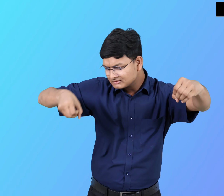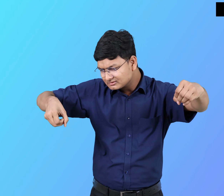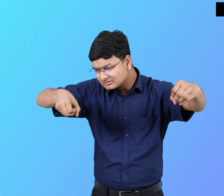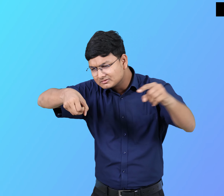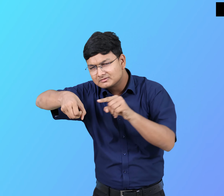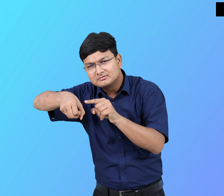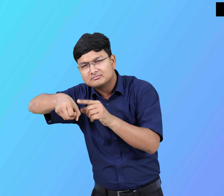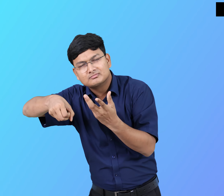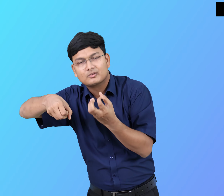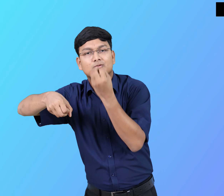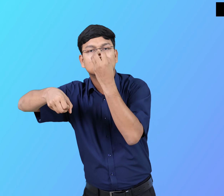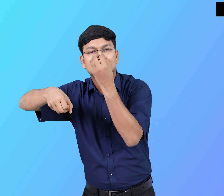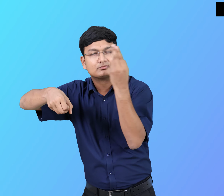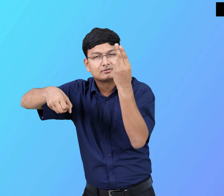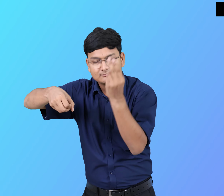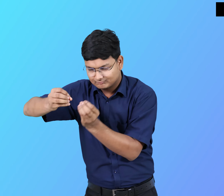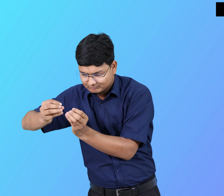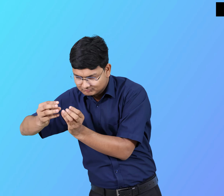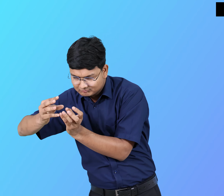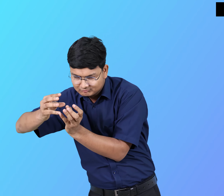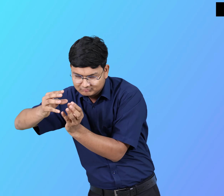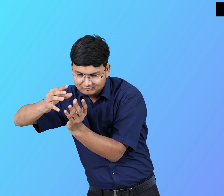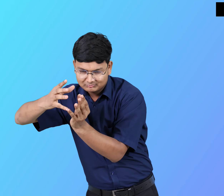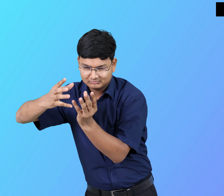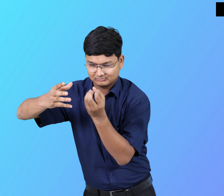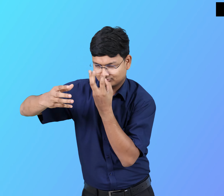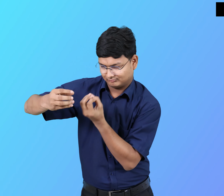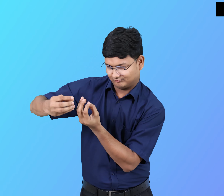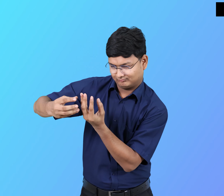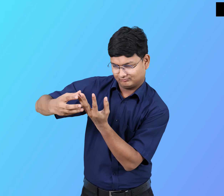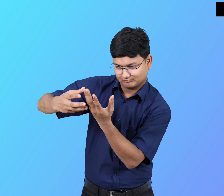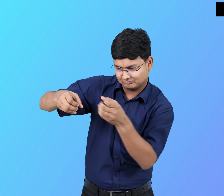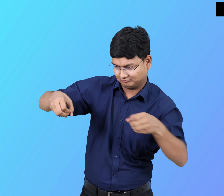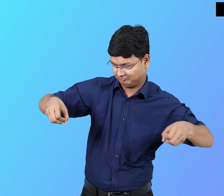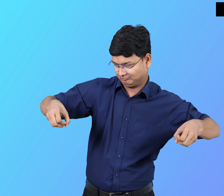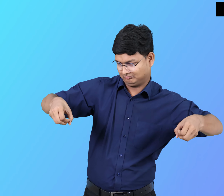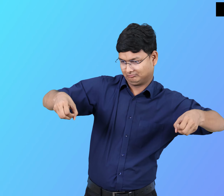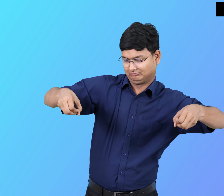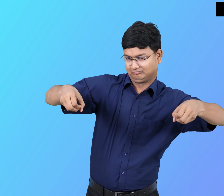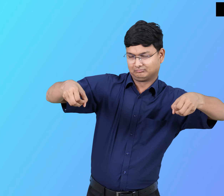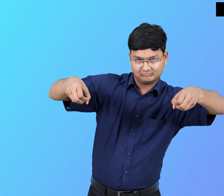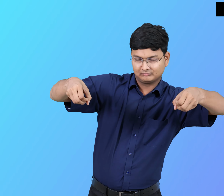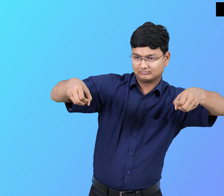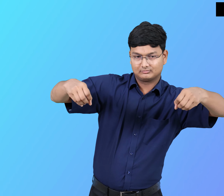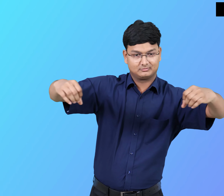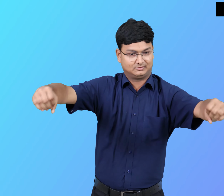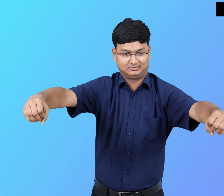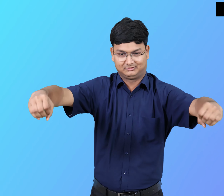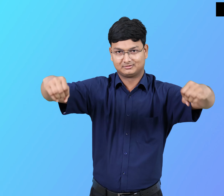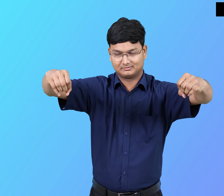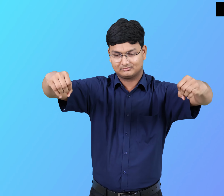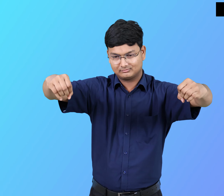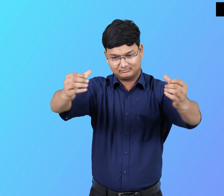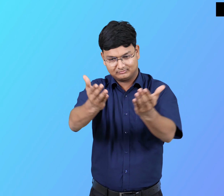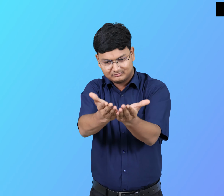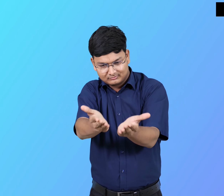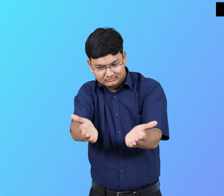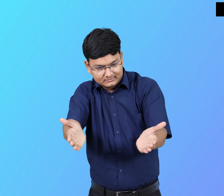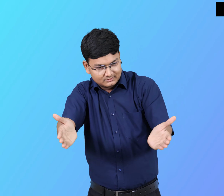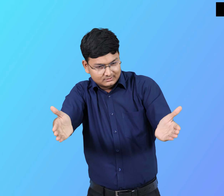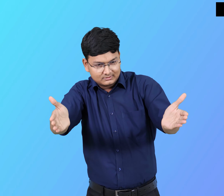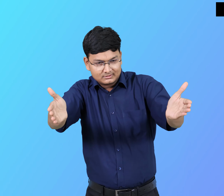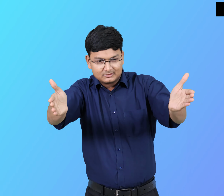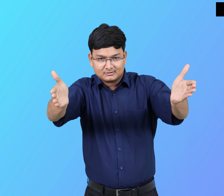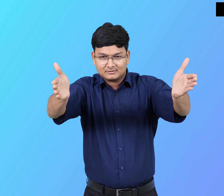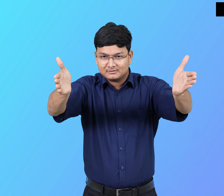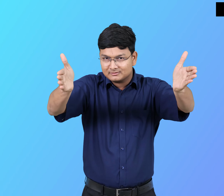The supports had designs of flowers hammered into the bronze.